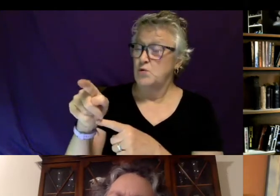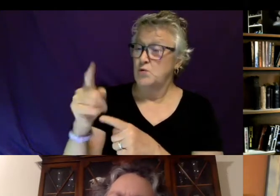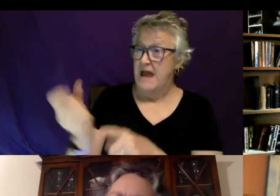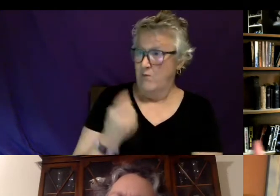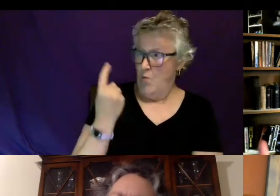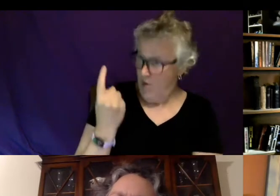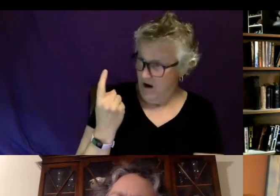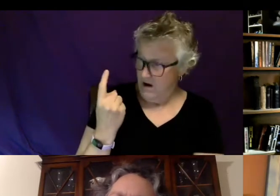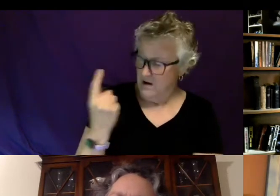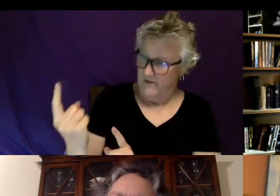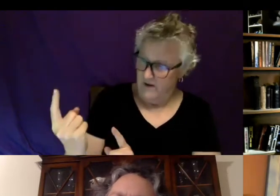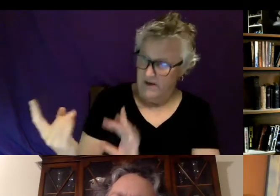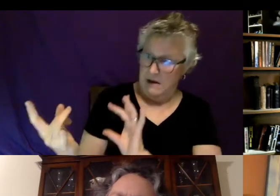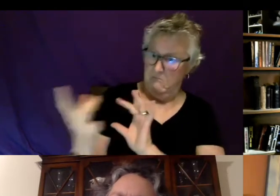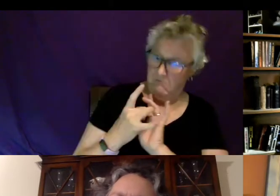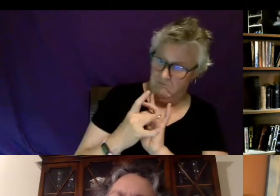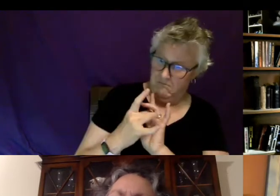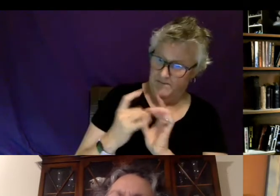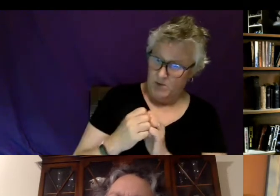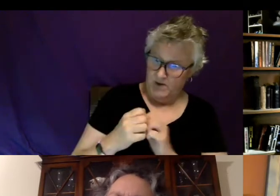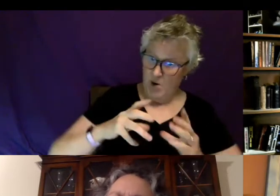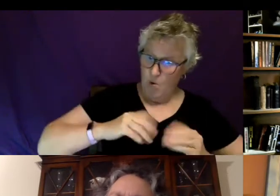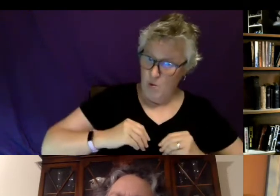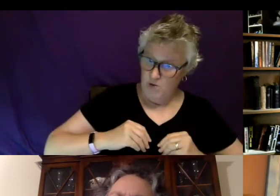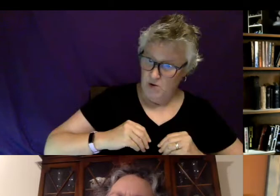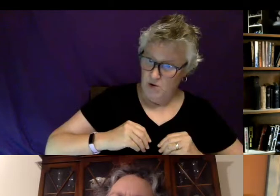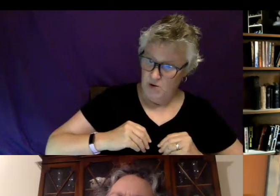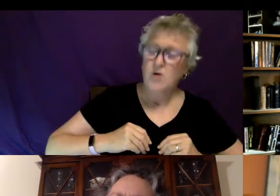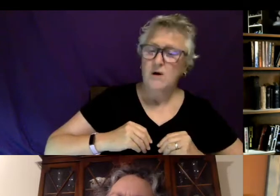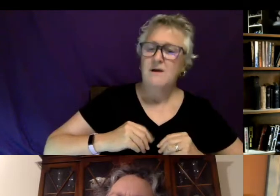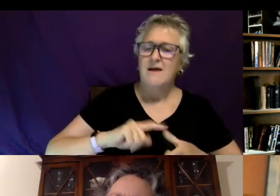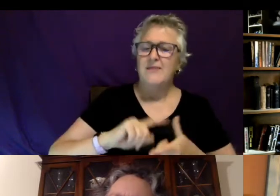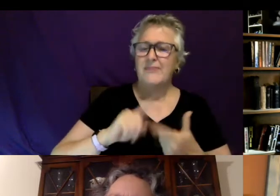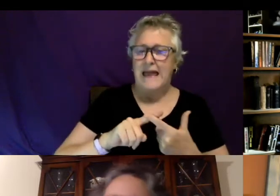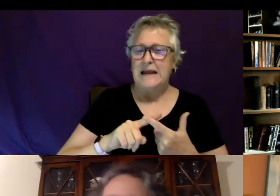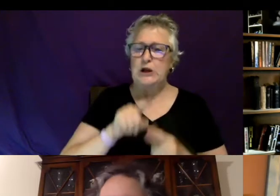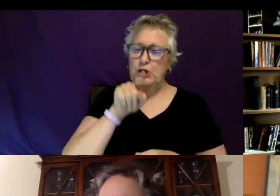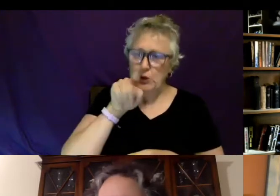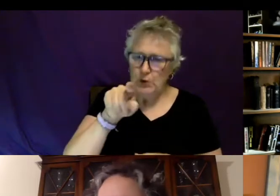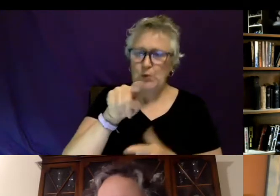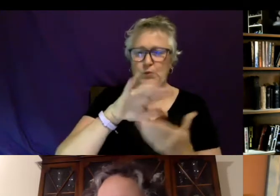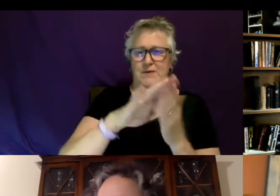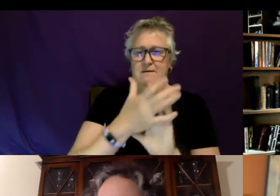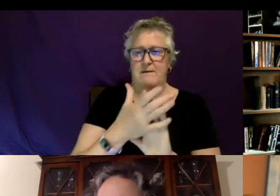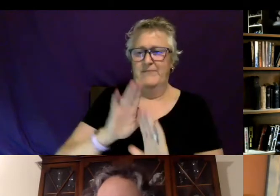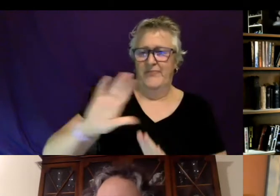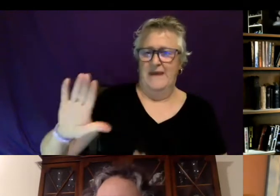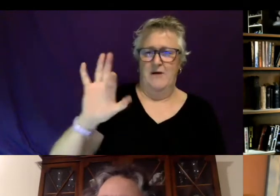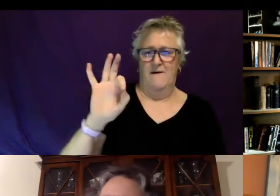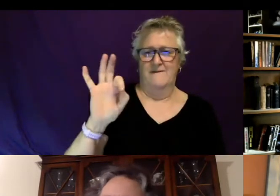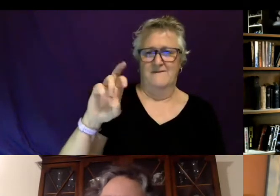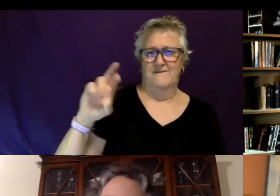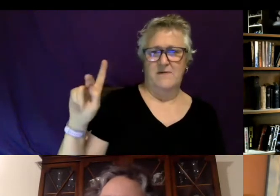to where you are, and what you're doing. And hey, they'll groom you, and clean you. They'll be your best buddy! If you get two of the same kind of